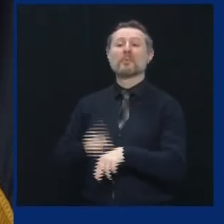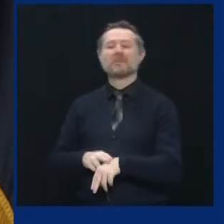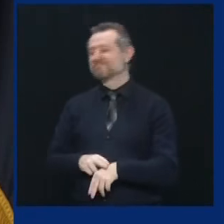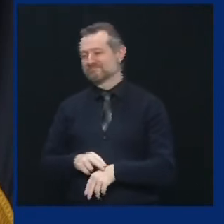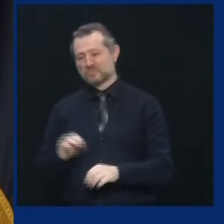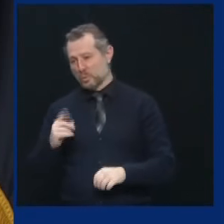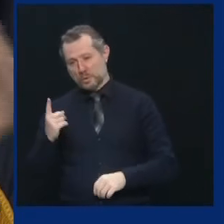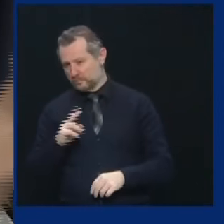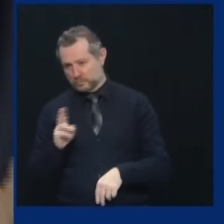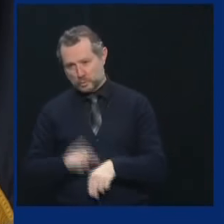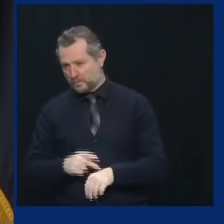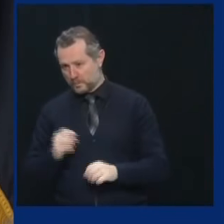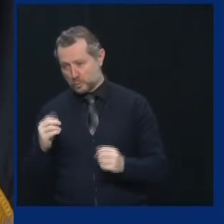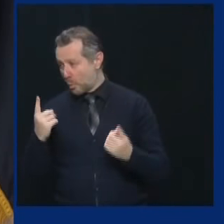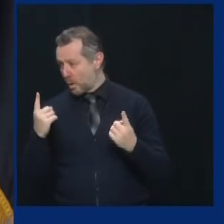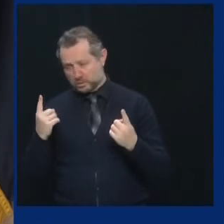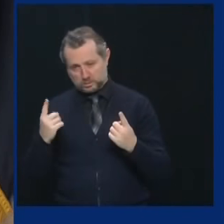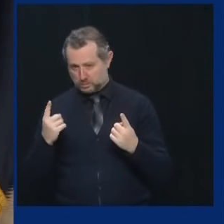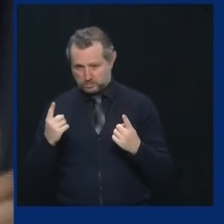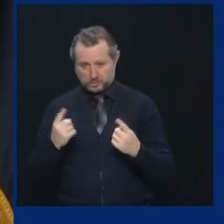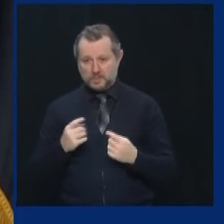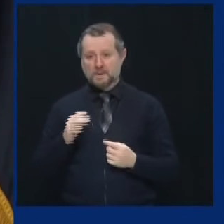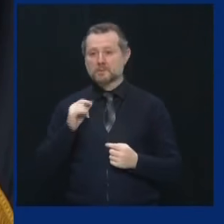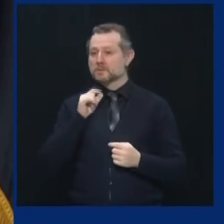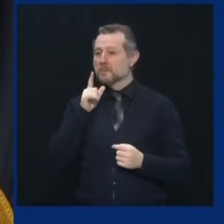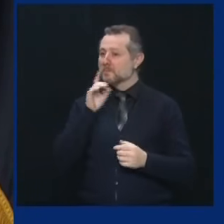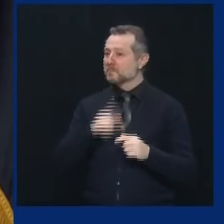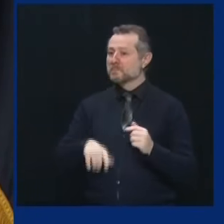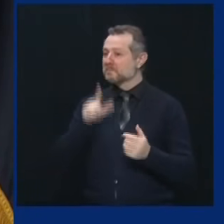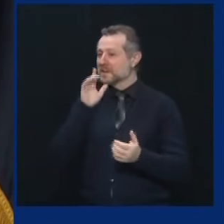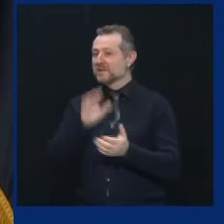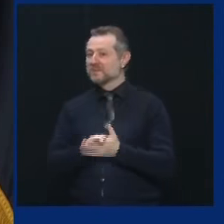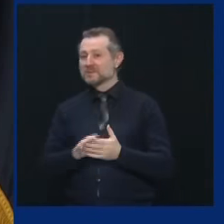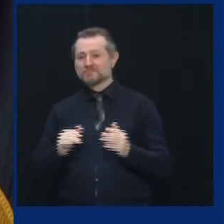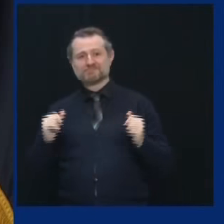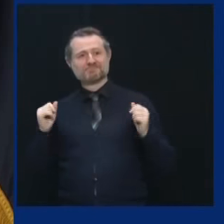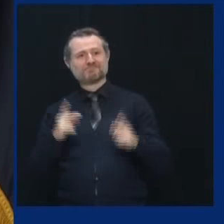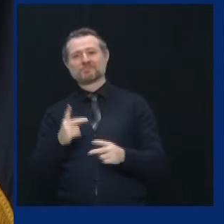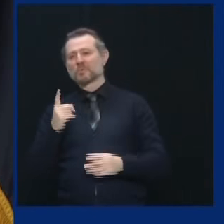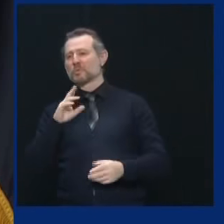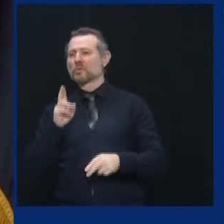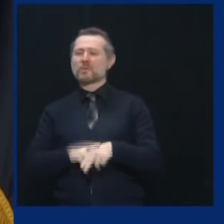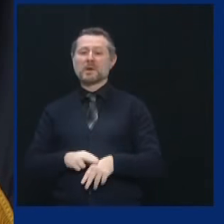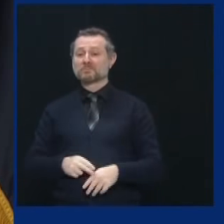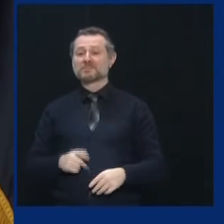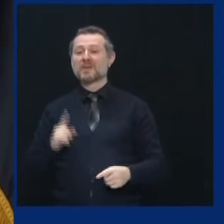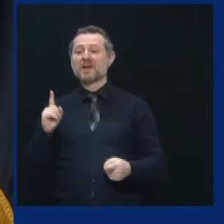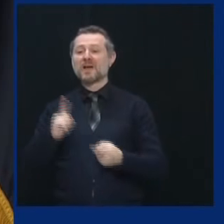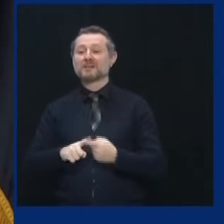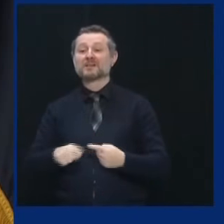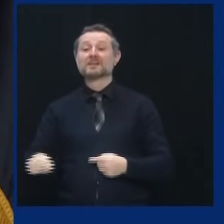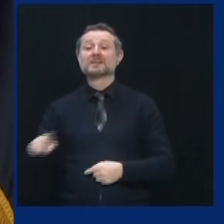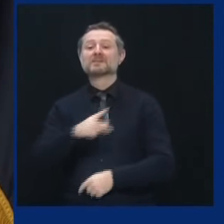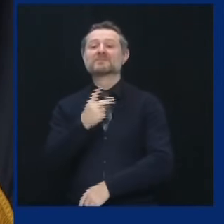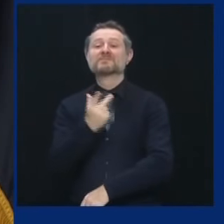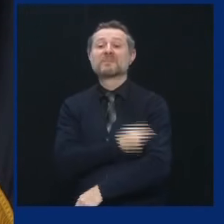I WOULD JUST QUESTION YOUR SYNTAX TO HAVE A QUESTION OR TWO